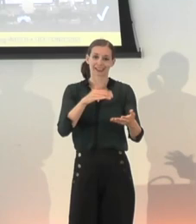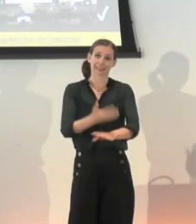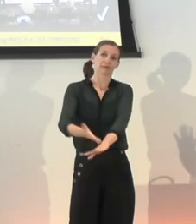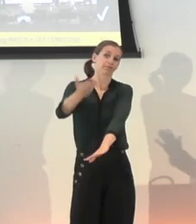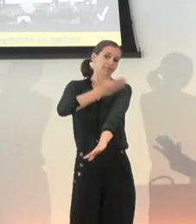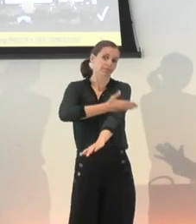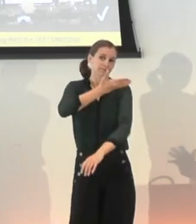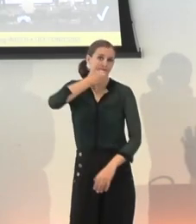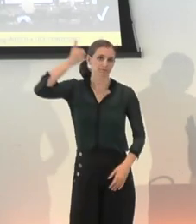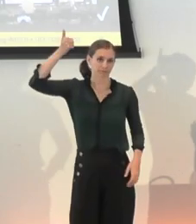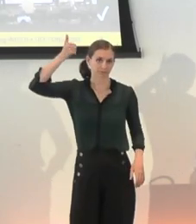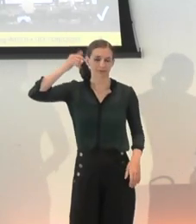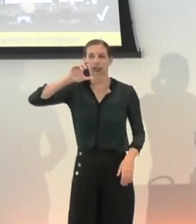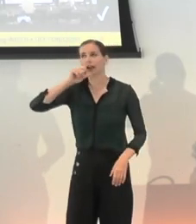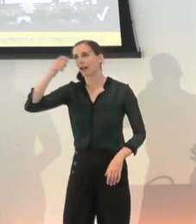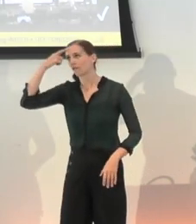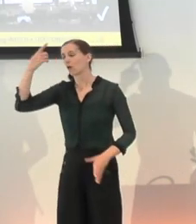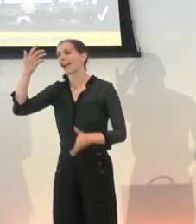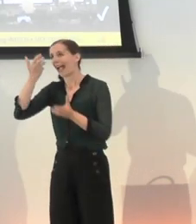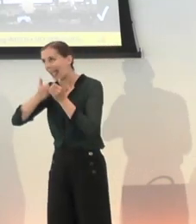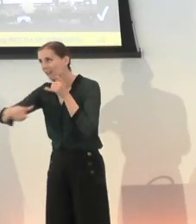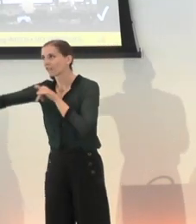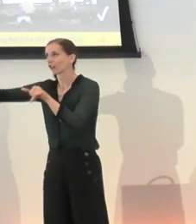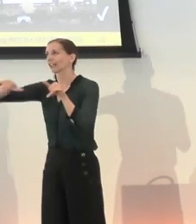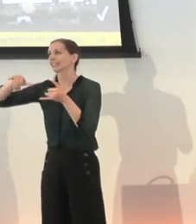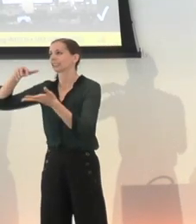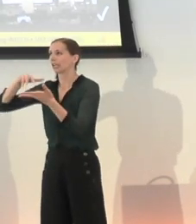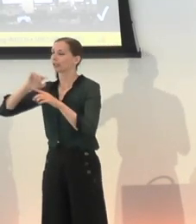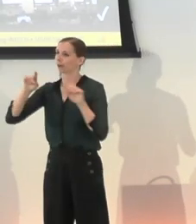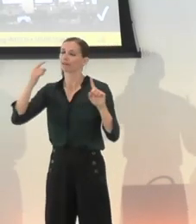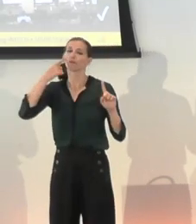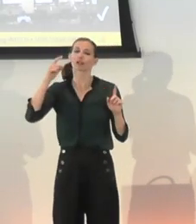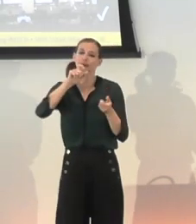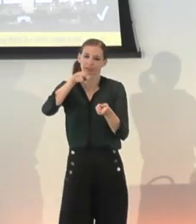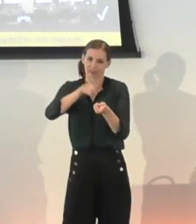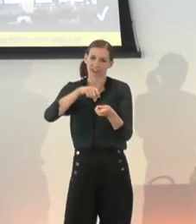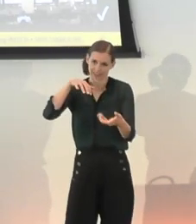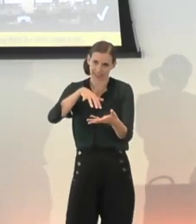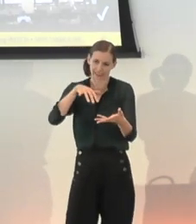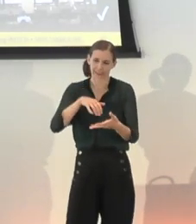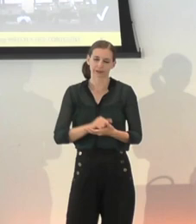world but a certain set of studies they can do this. One thing I want to point out in terms of